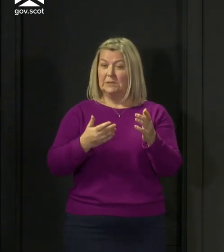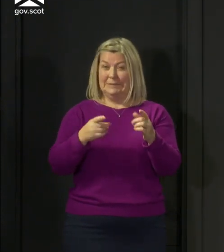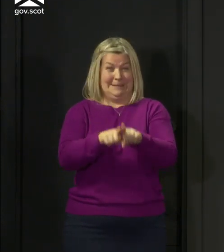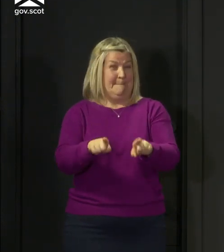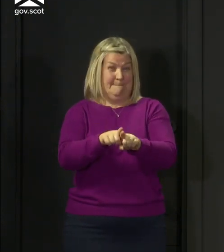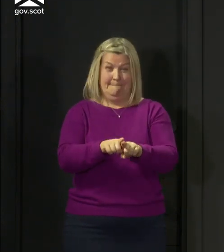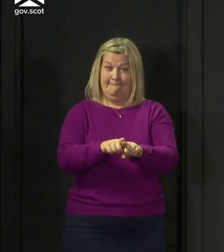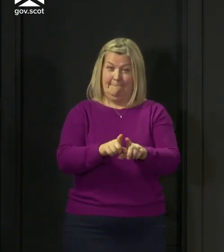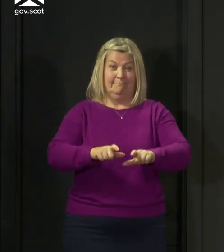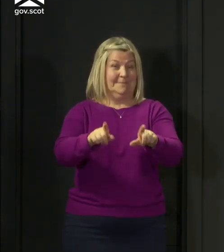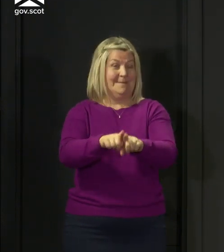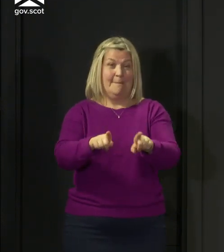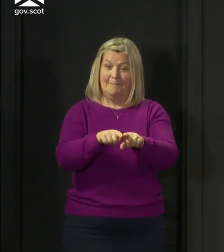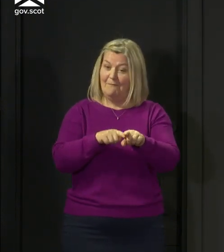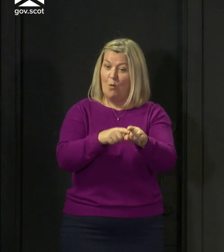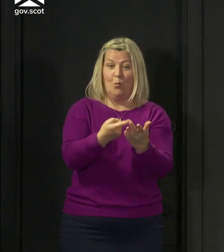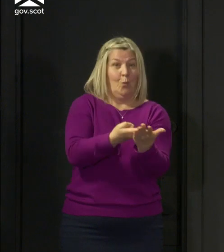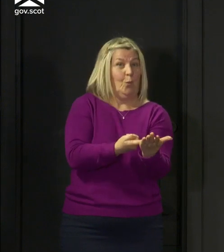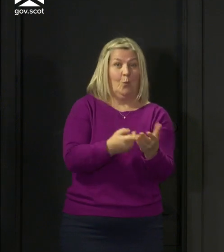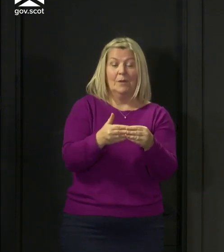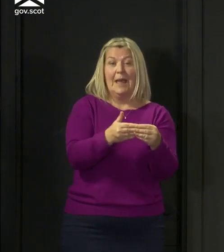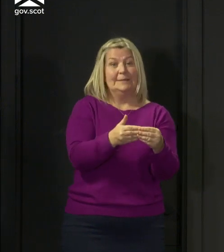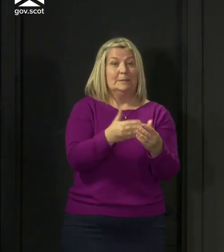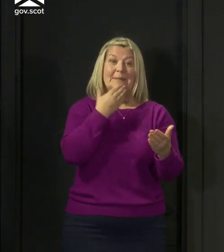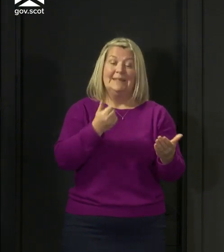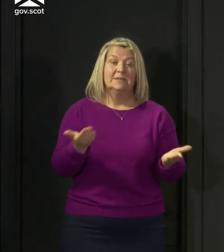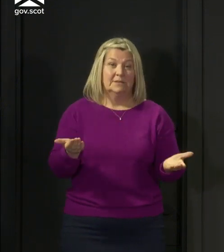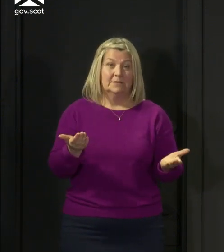to continue to follow and pay heed to the guidance in Scotland. We are working with